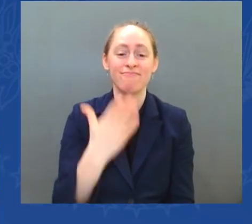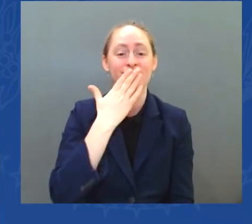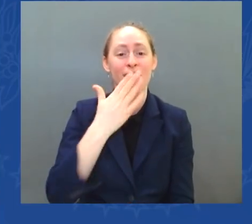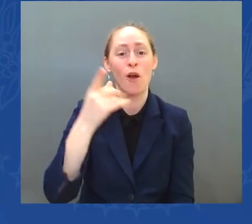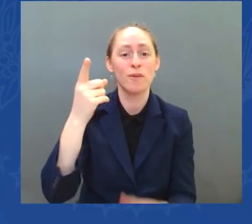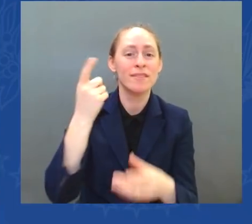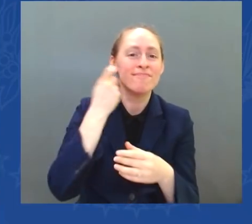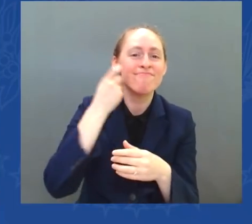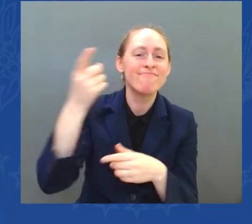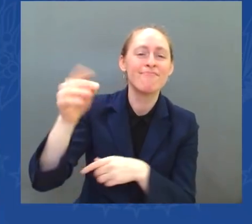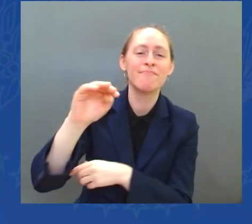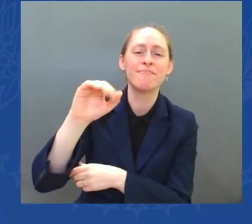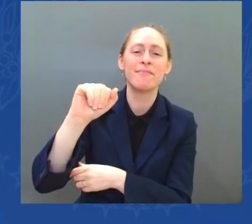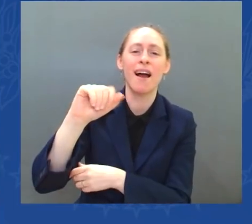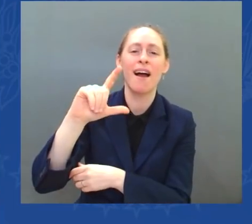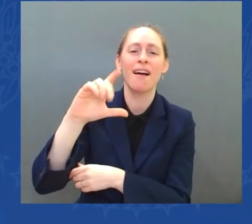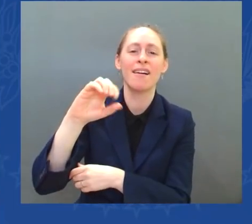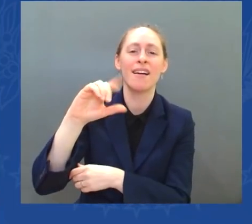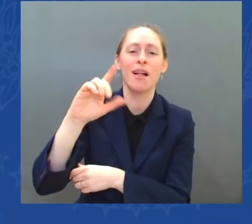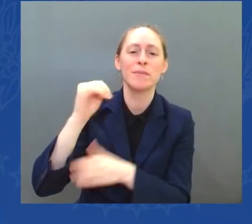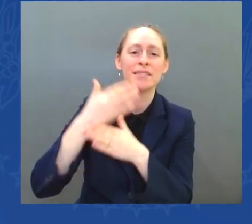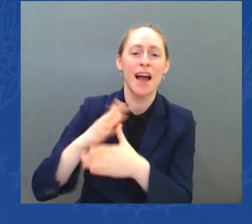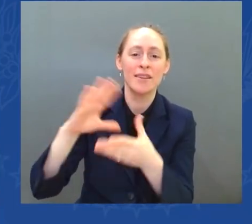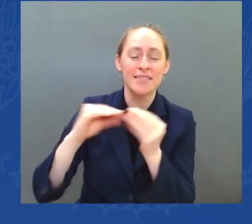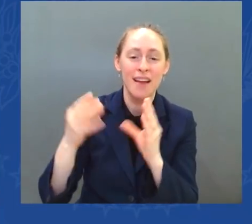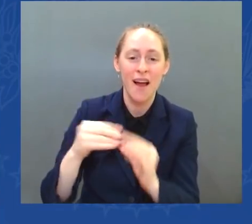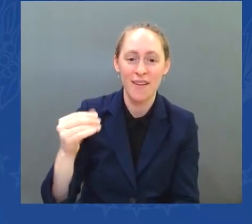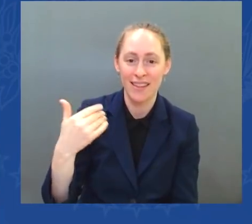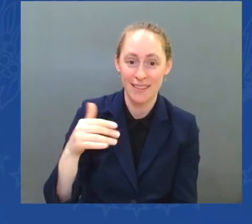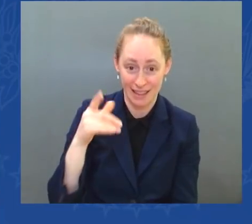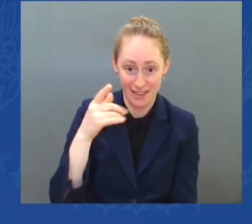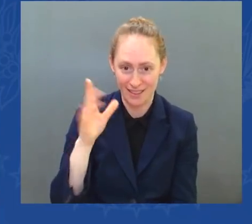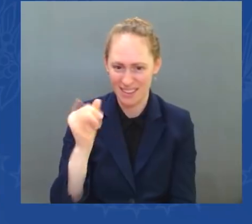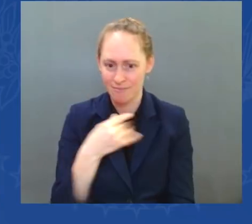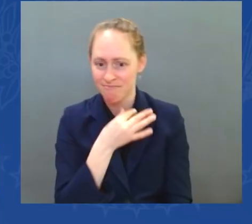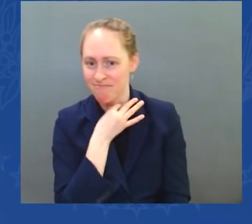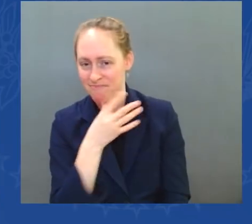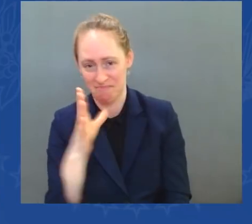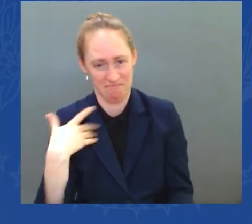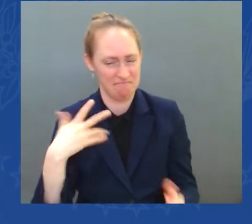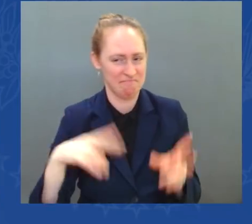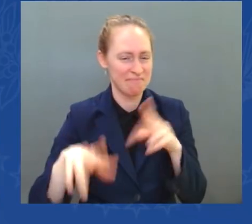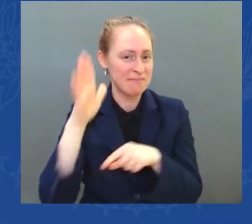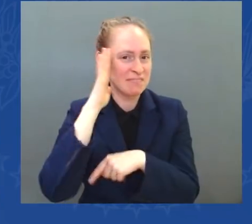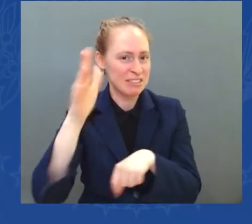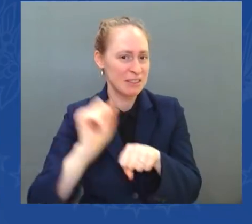Am I allowed to say where you're going to be working? He's going to work at IBM, a little outfit, you know, that is --